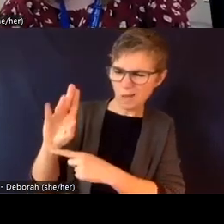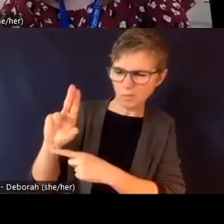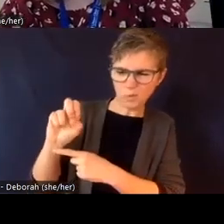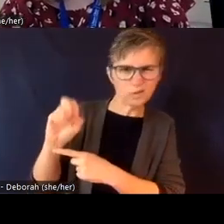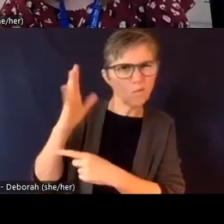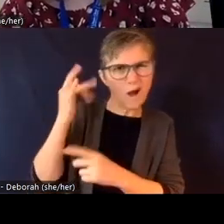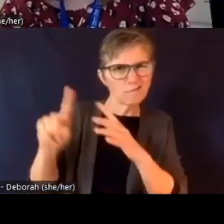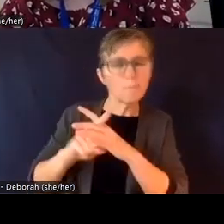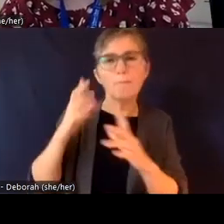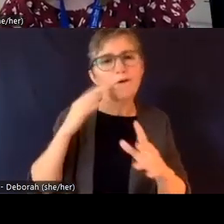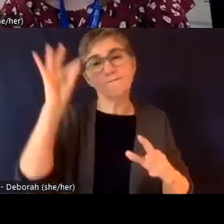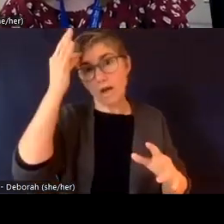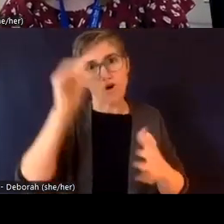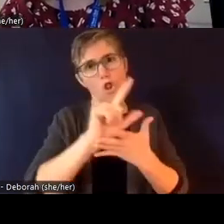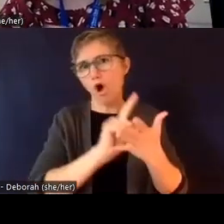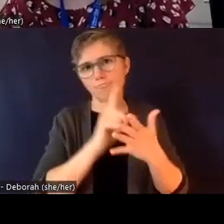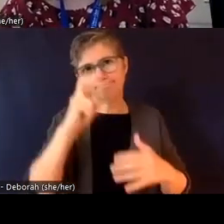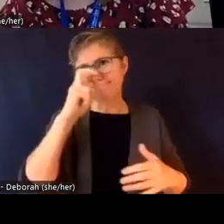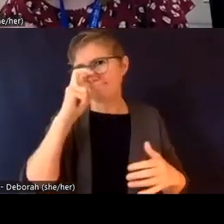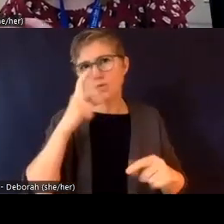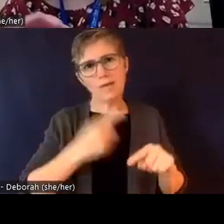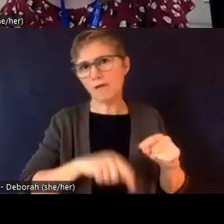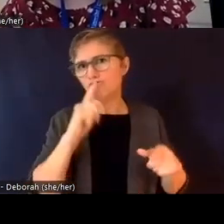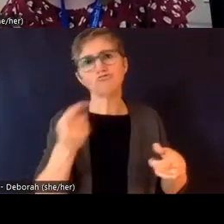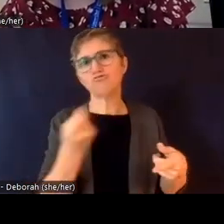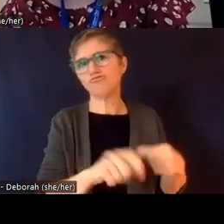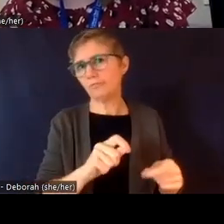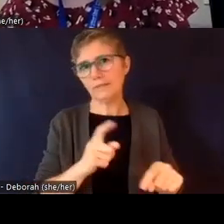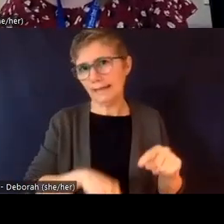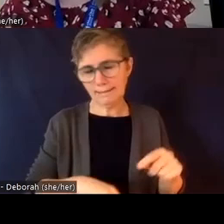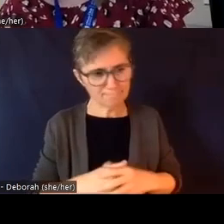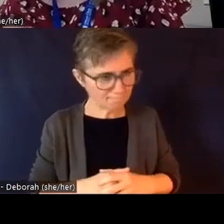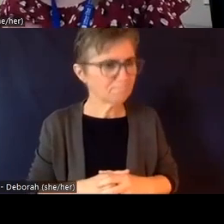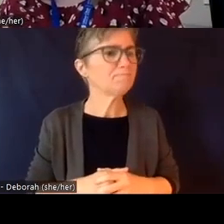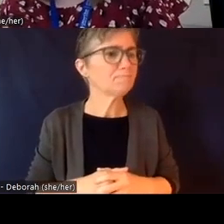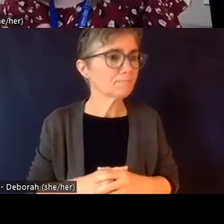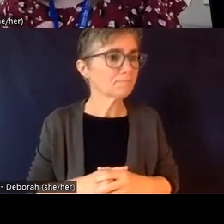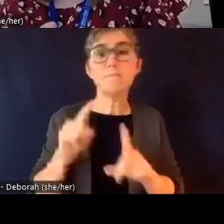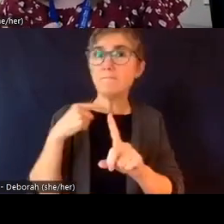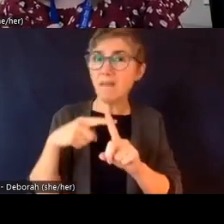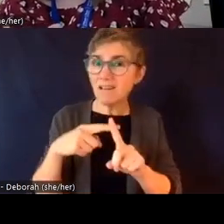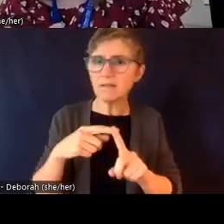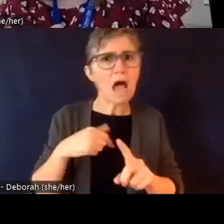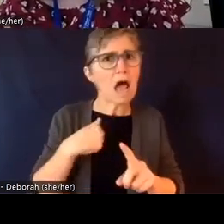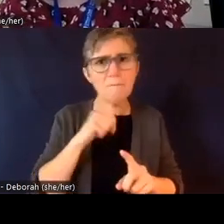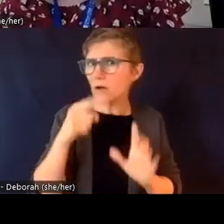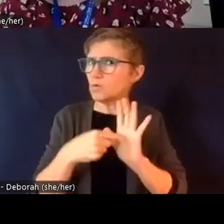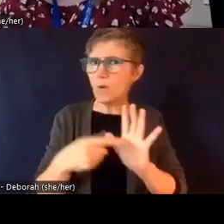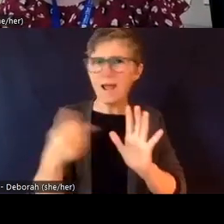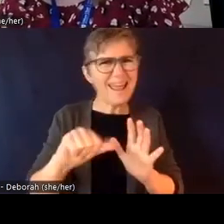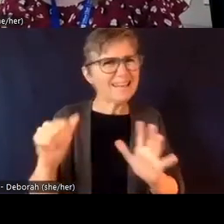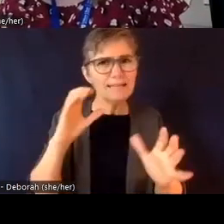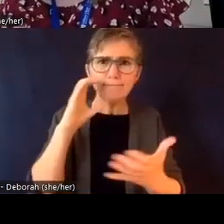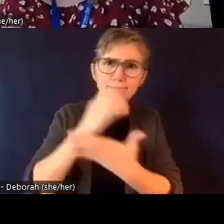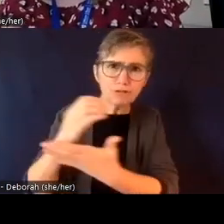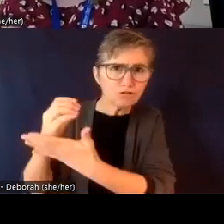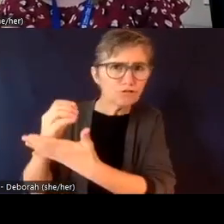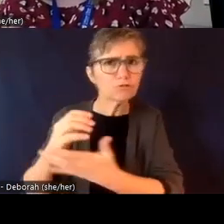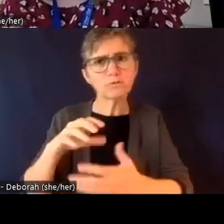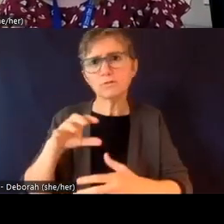I also will not be using any visuals or images of people using drugs or alcohol or of paraphernalia